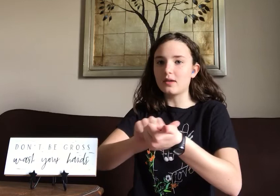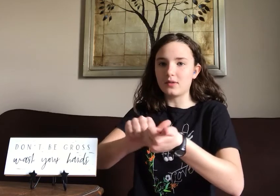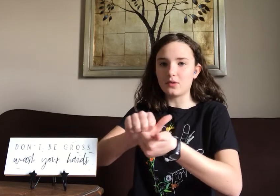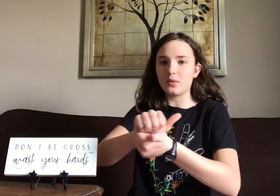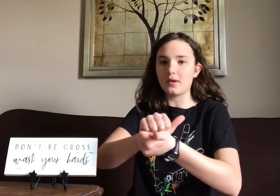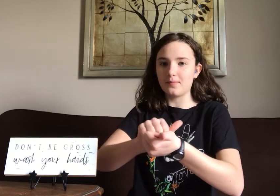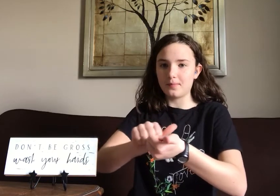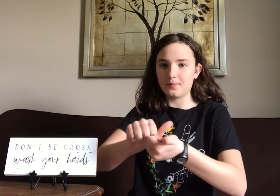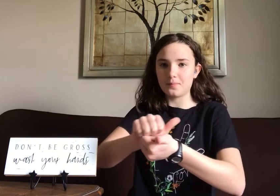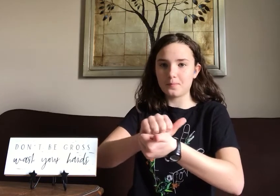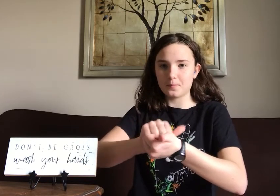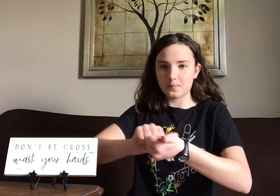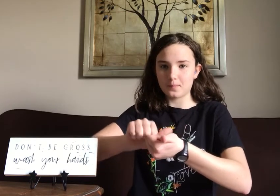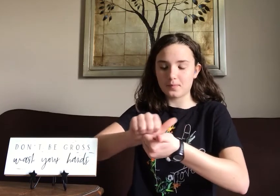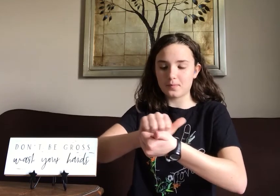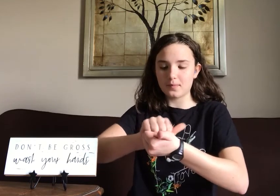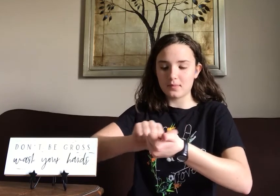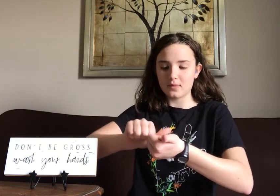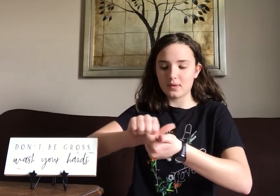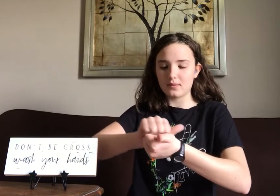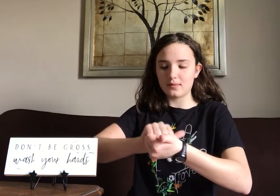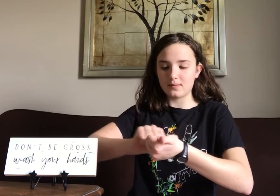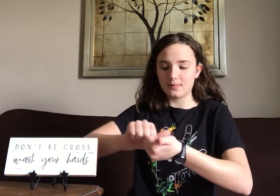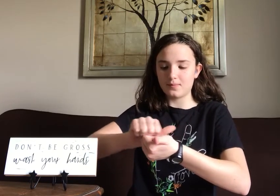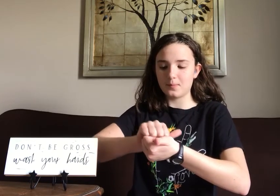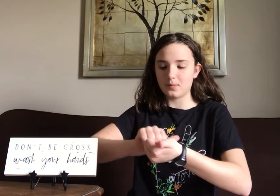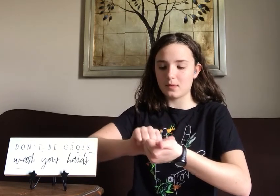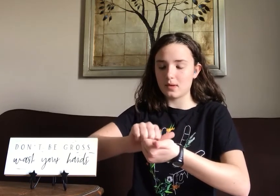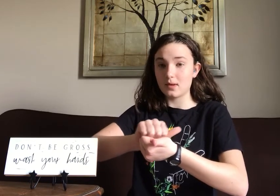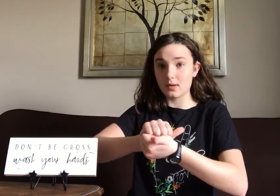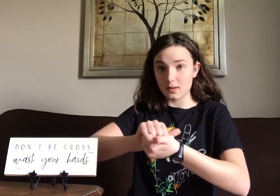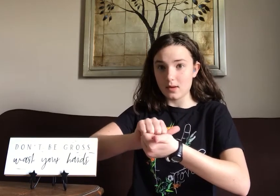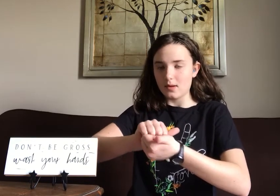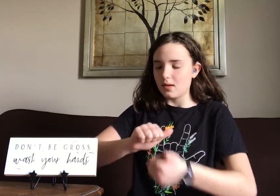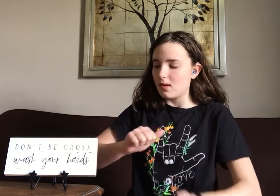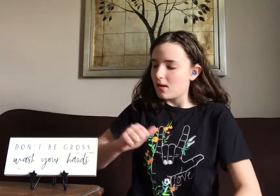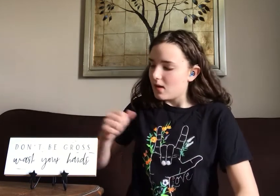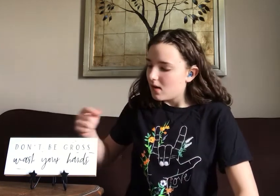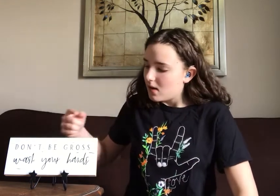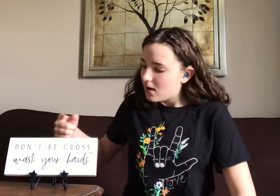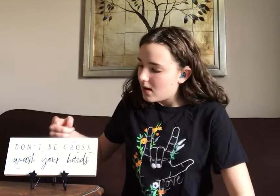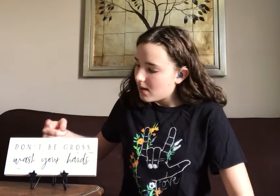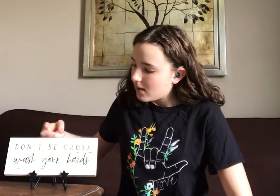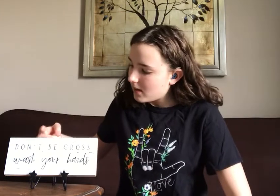This way, Not this way, this way.